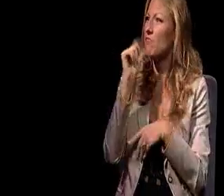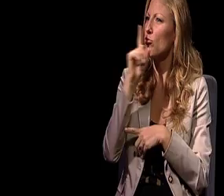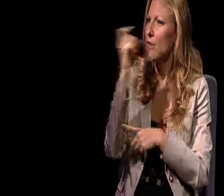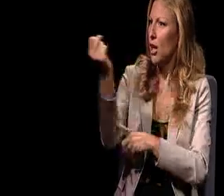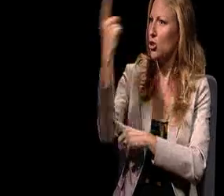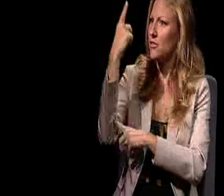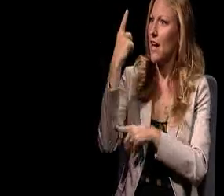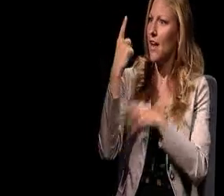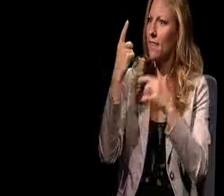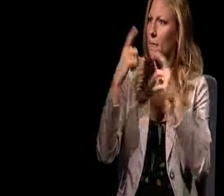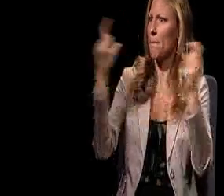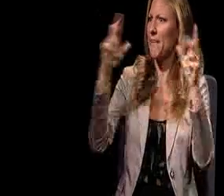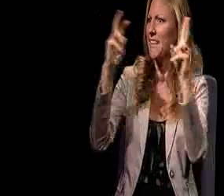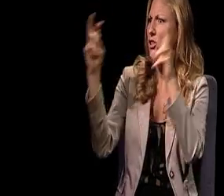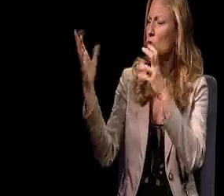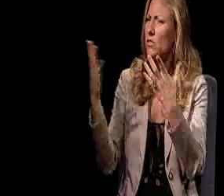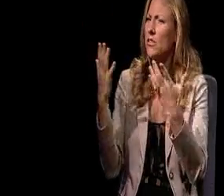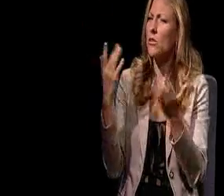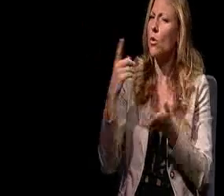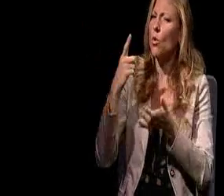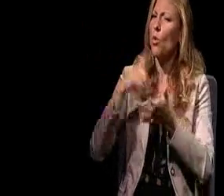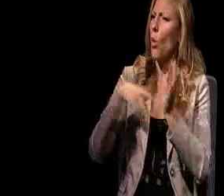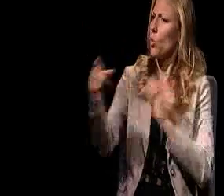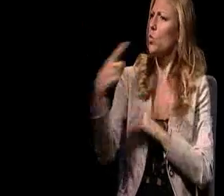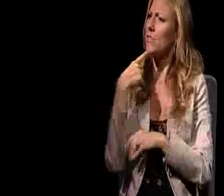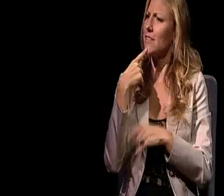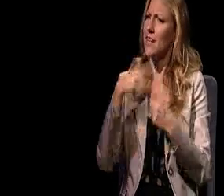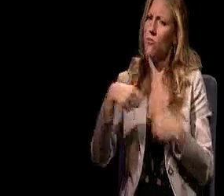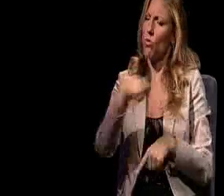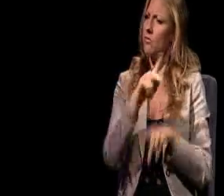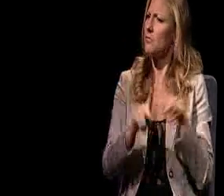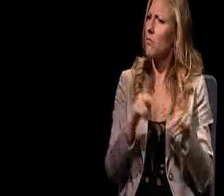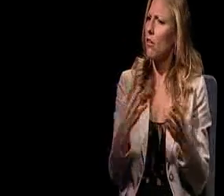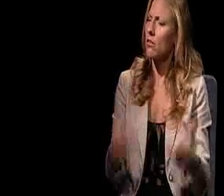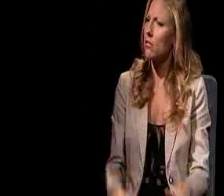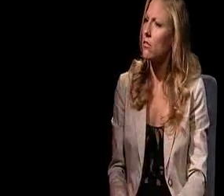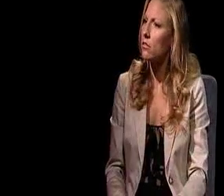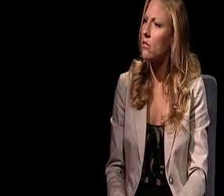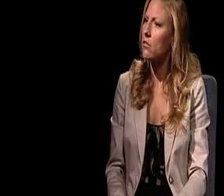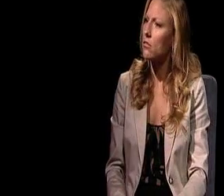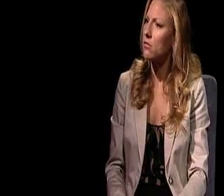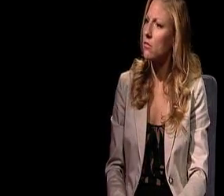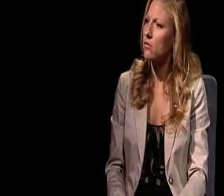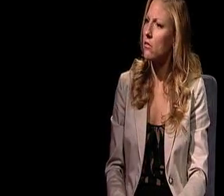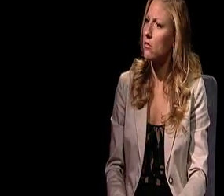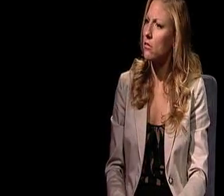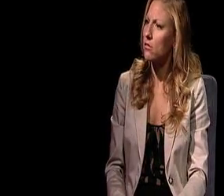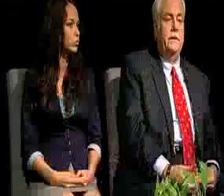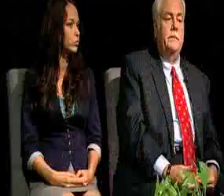or maybe they don't have a good understanding of the major issues. What would you say to those people?